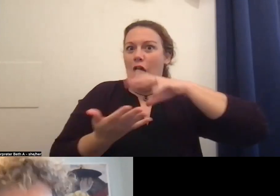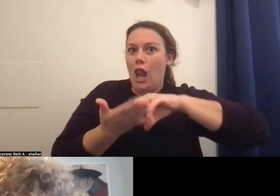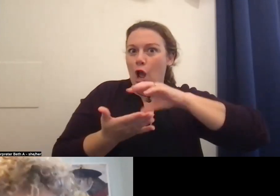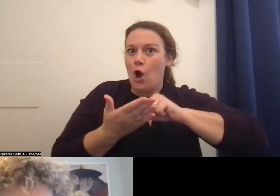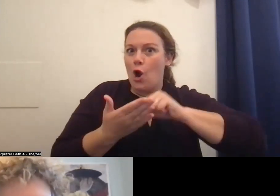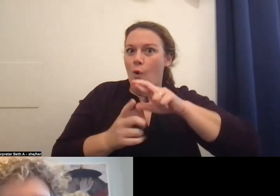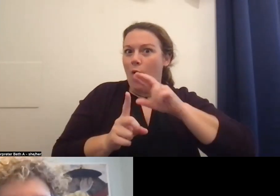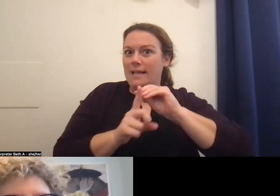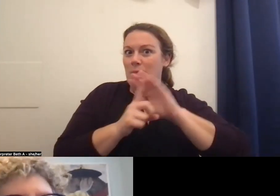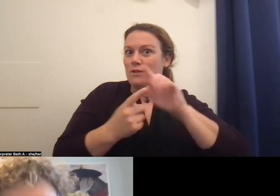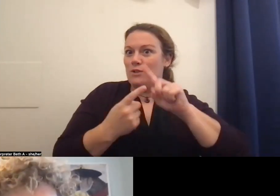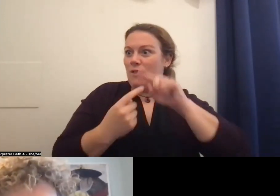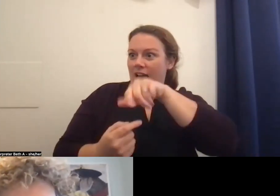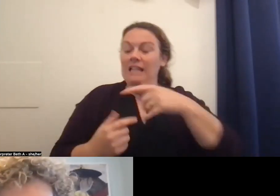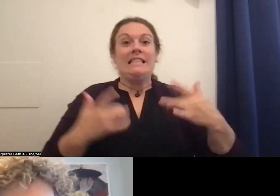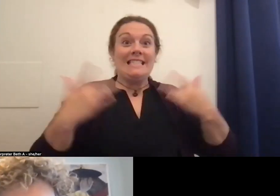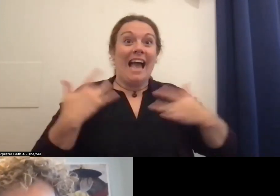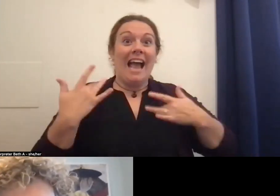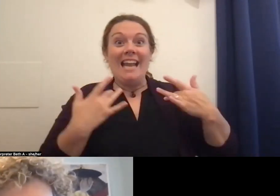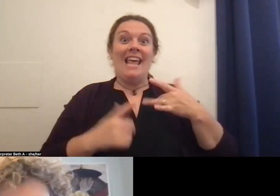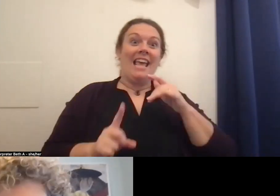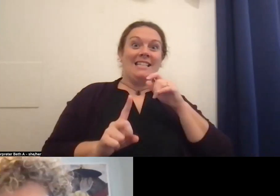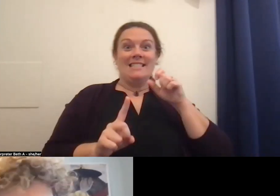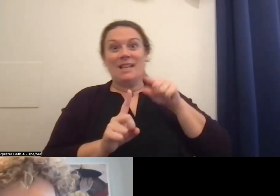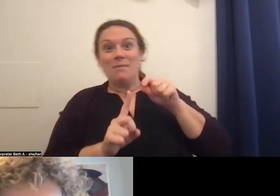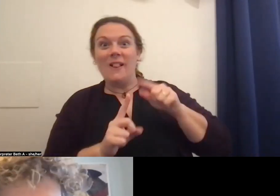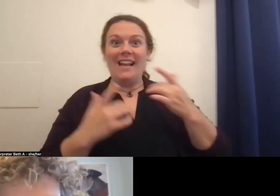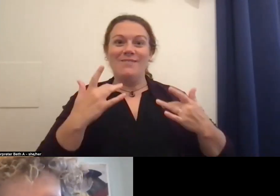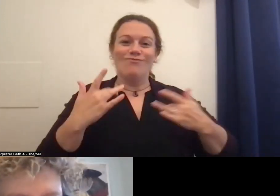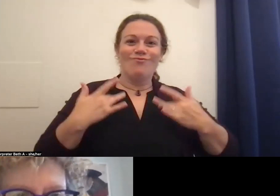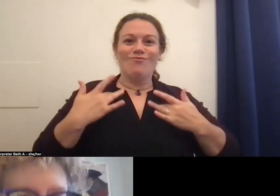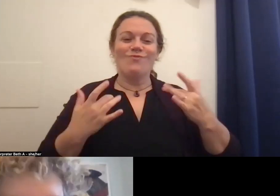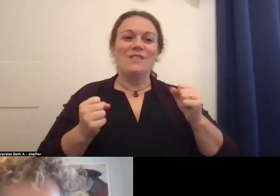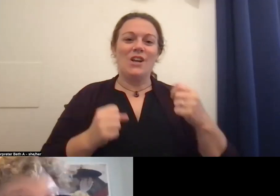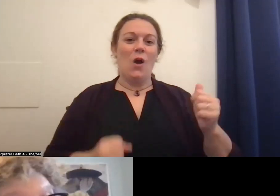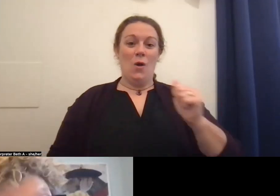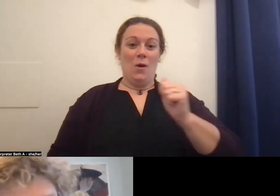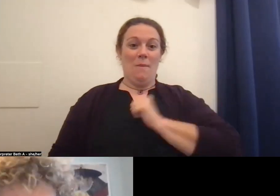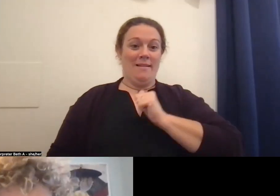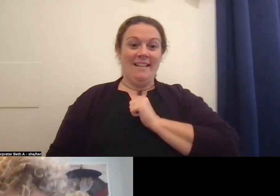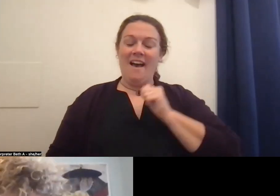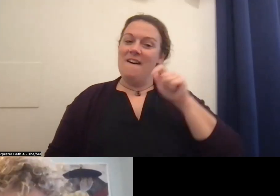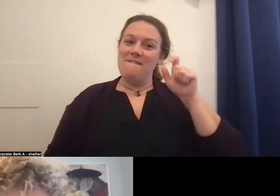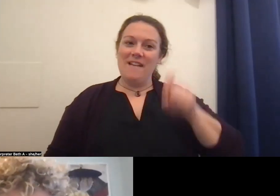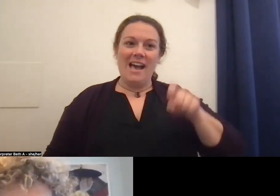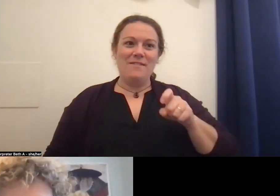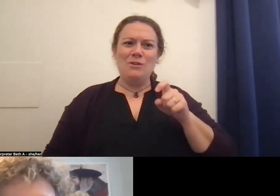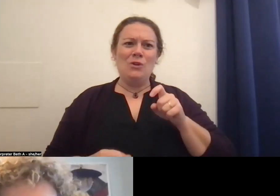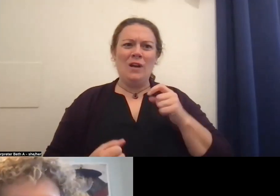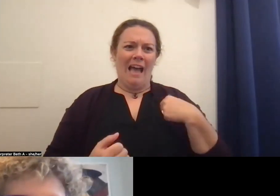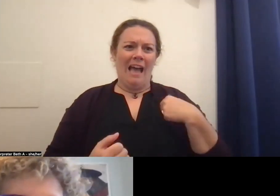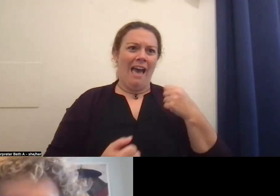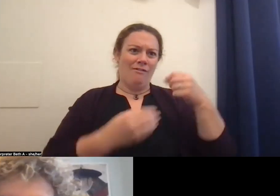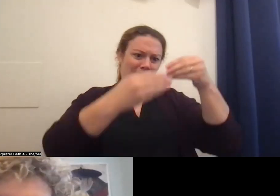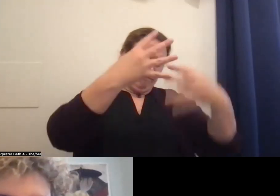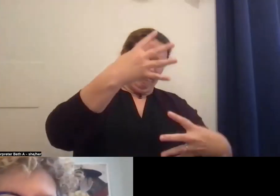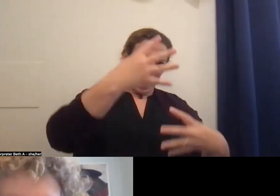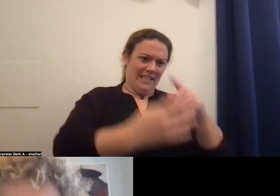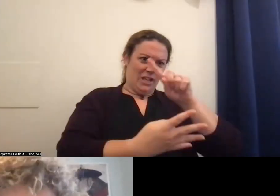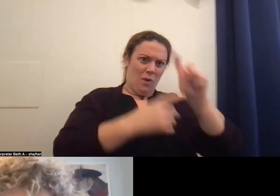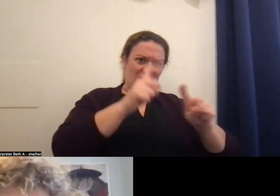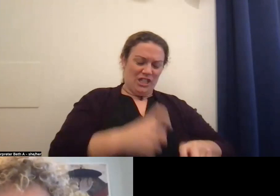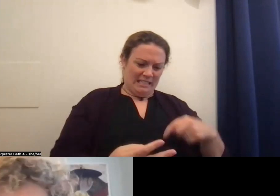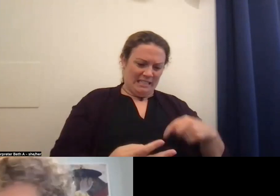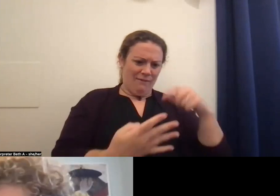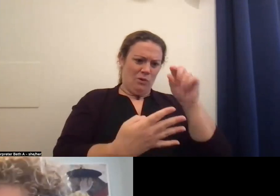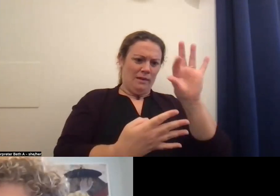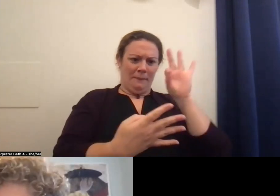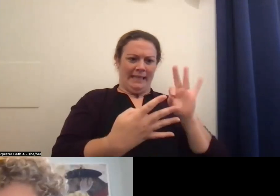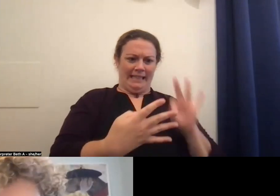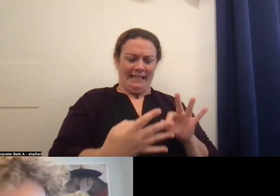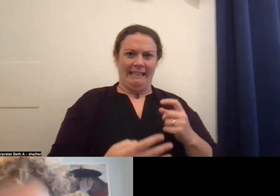exciting and stimulating and so I'm gonna have to just pick a few of my questions to, to try to get